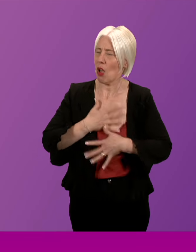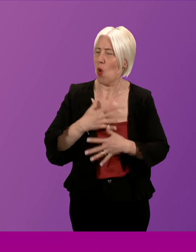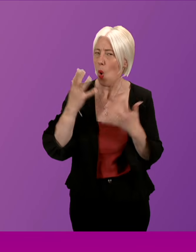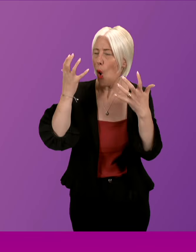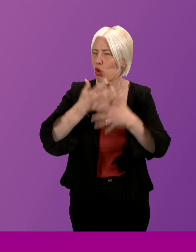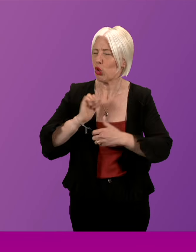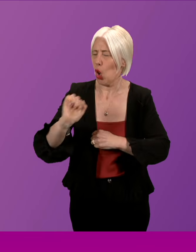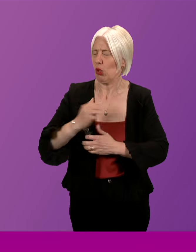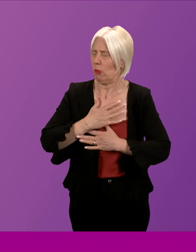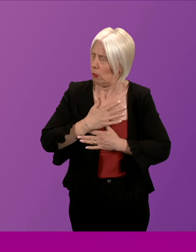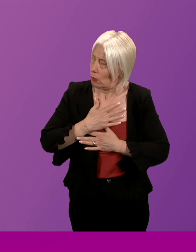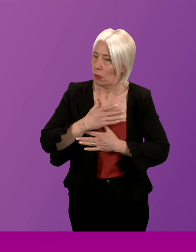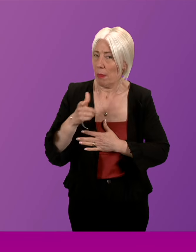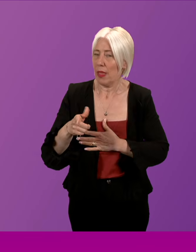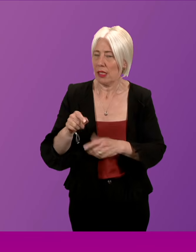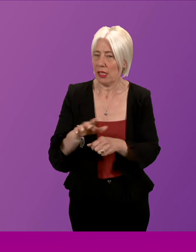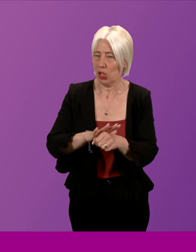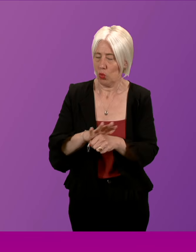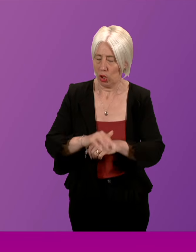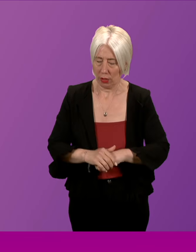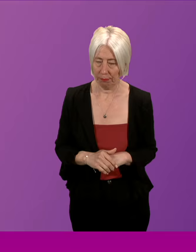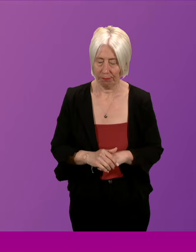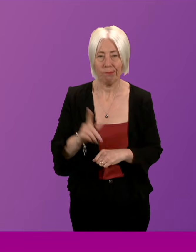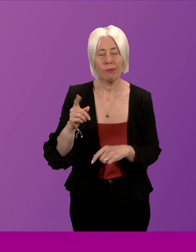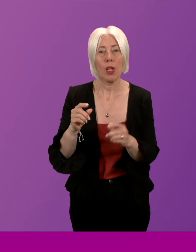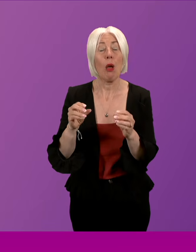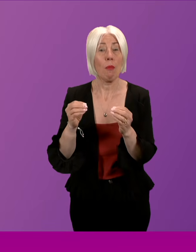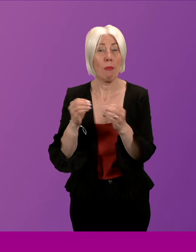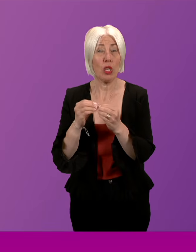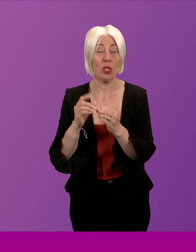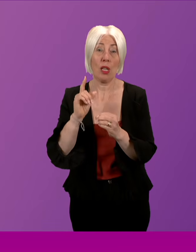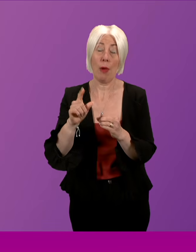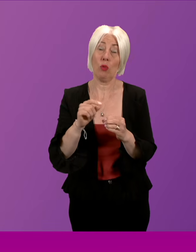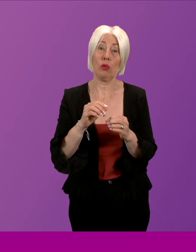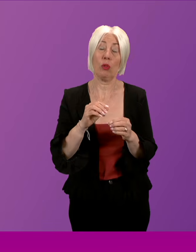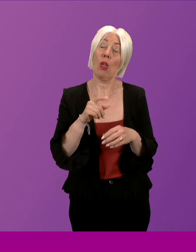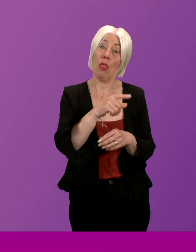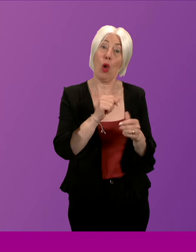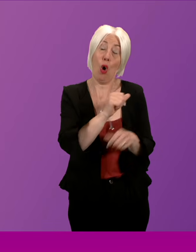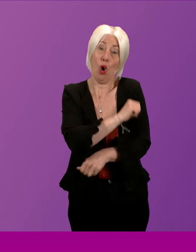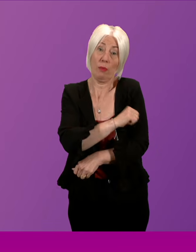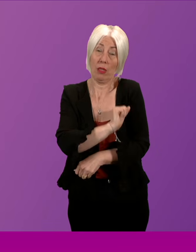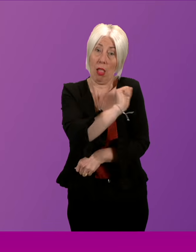Mr Kerr commented on the Queen Elizabeth university hospital and the children’s hospital in